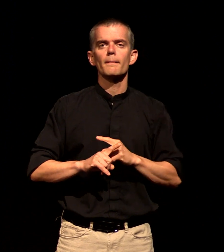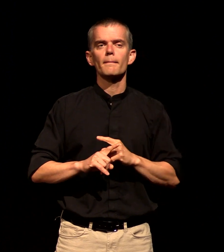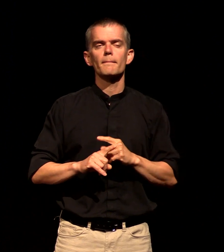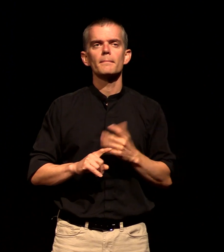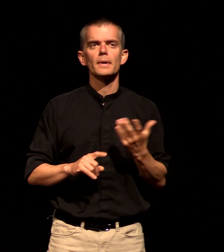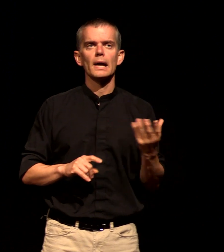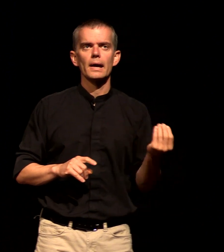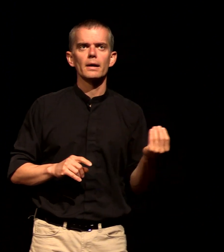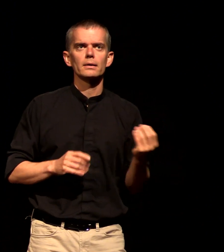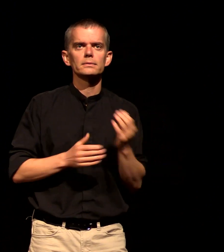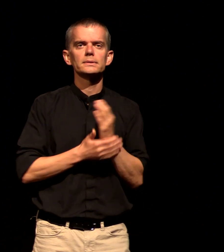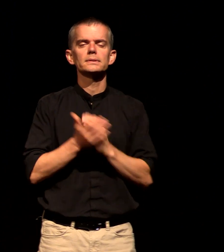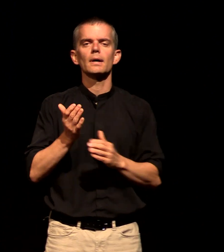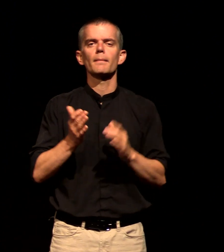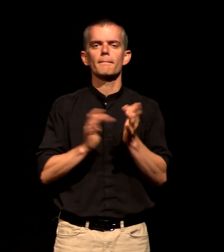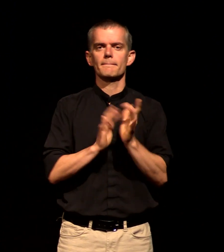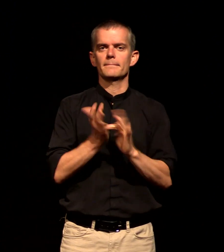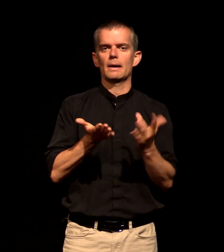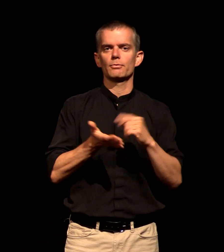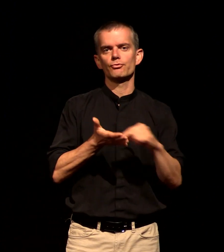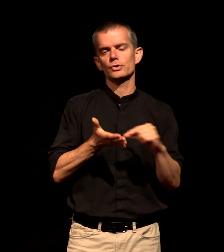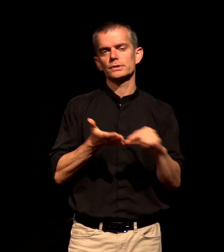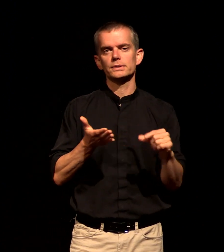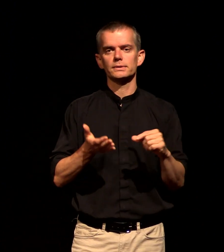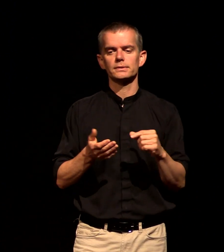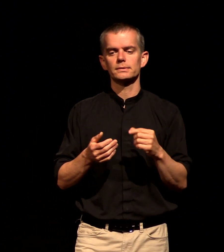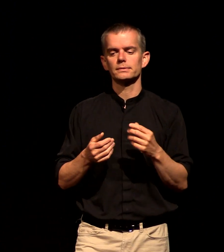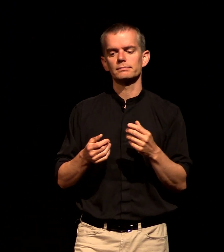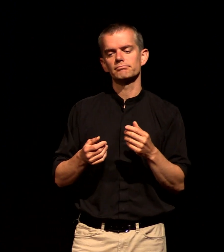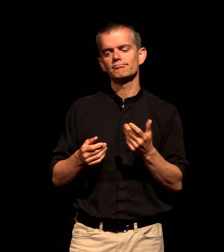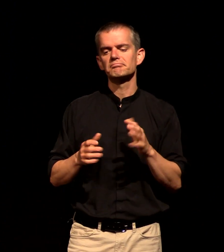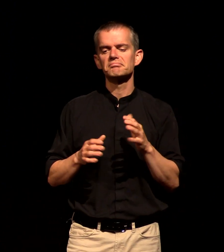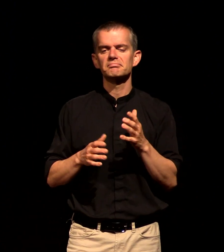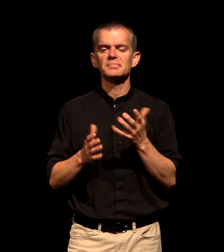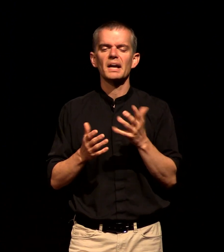And yet, my caution to us is when we speak these words, we